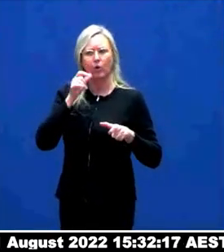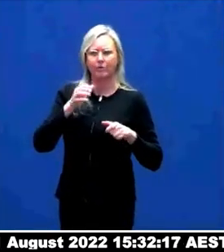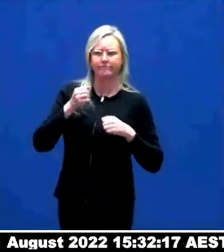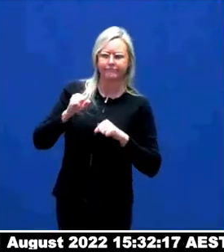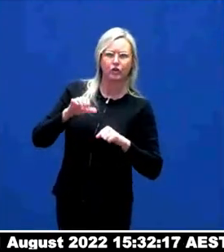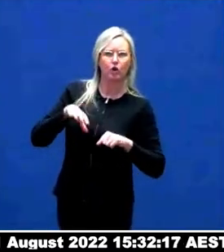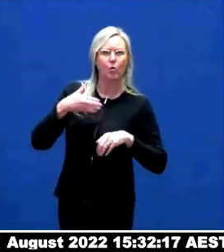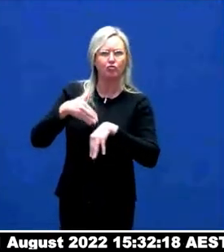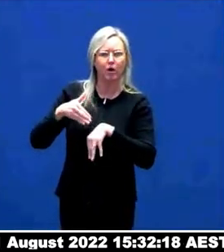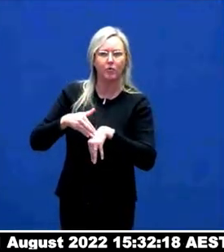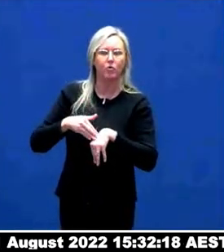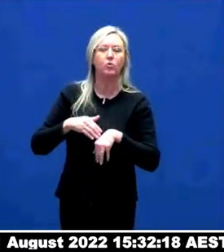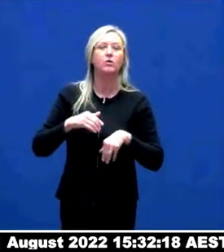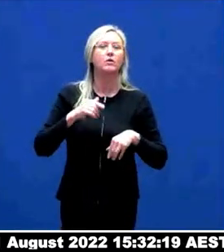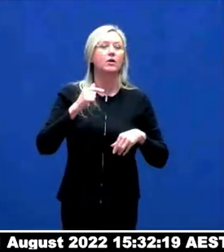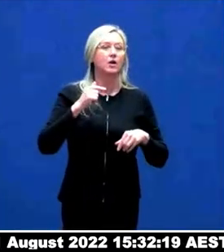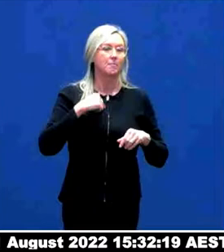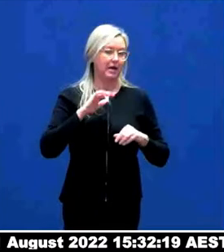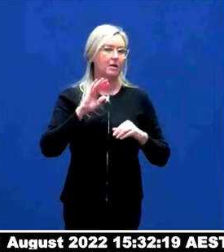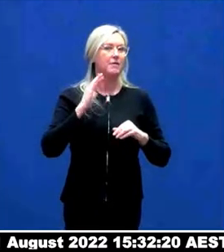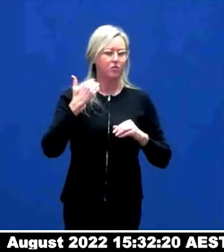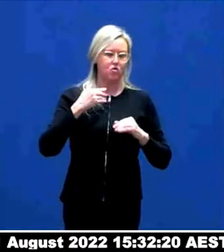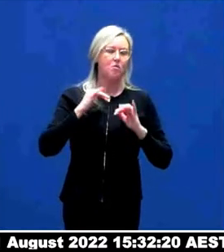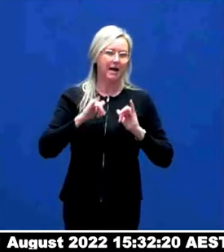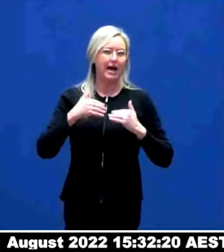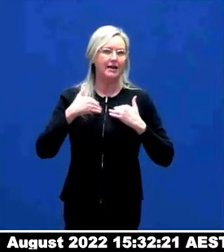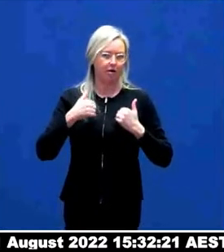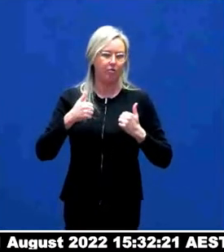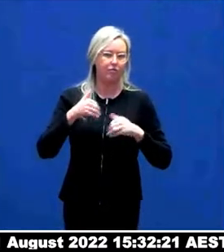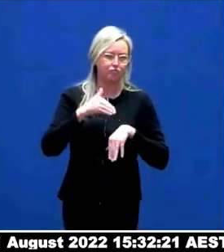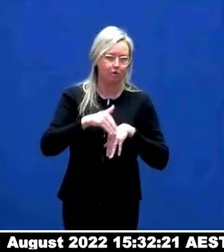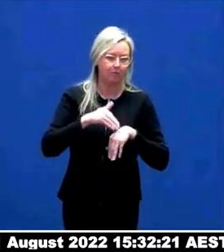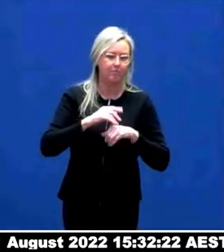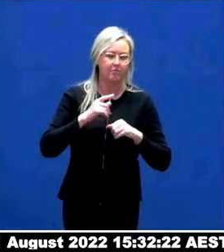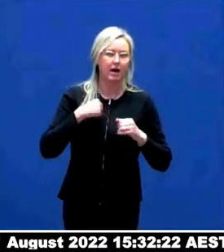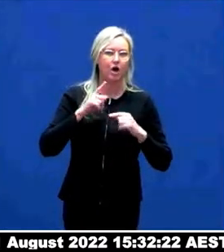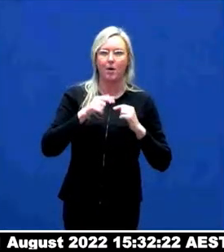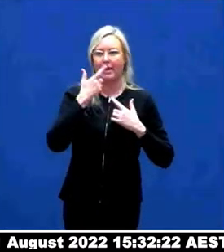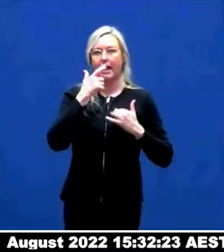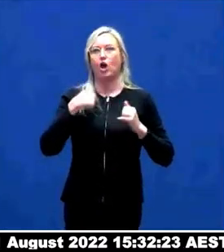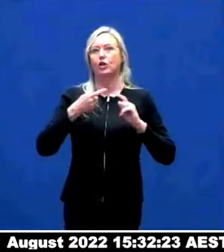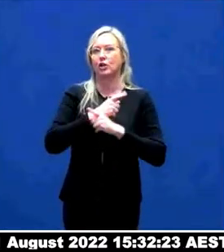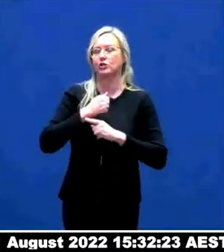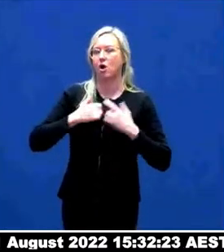I changed my lifestyle before my health collapsed, you know. I did not have that heart attack or surgery, these sorts of things.